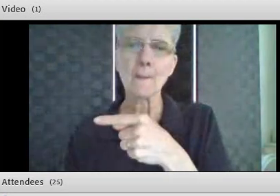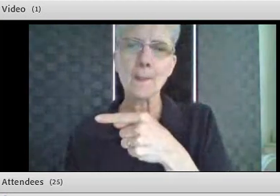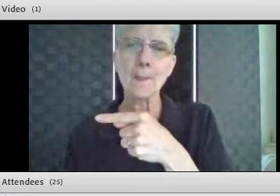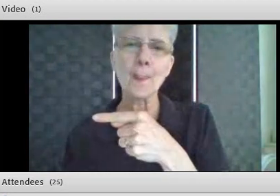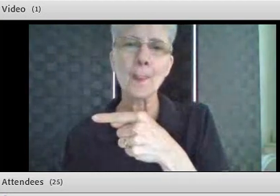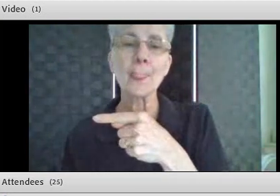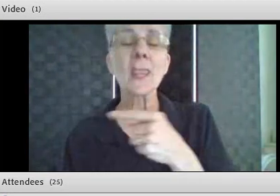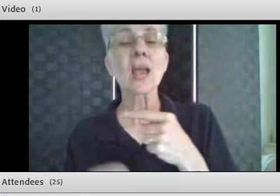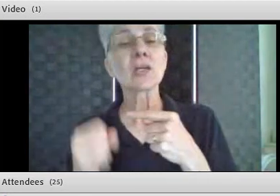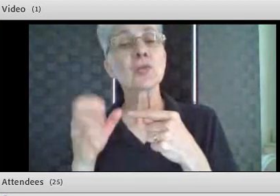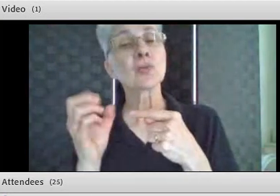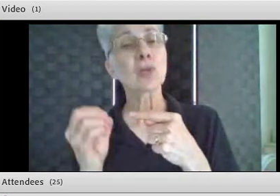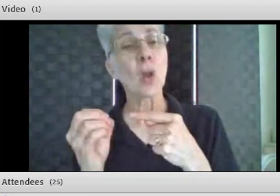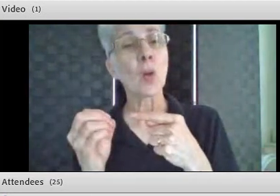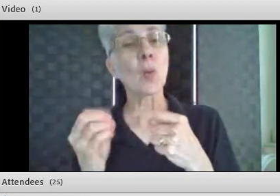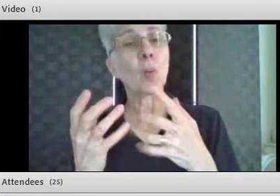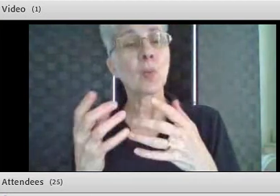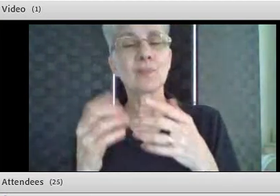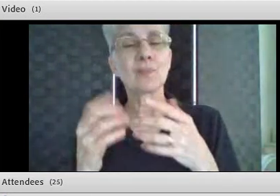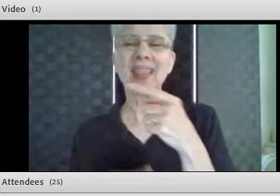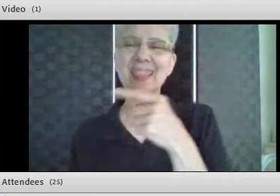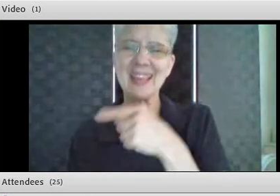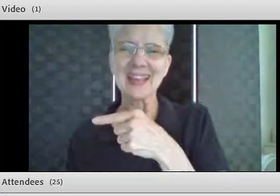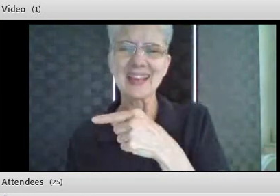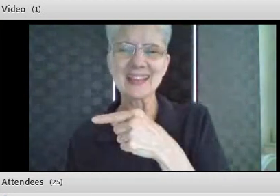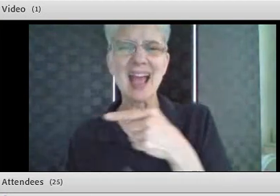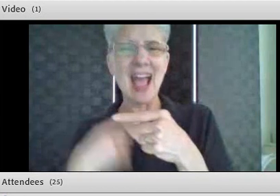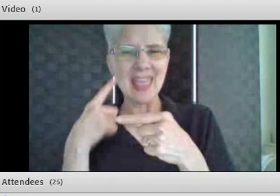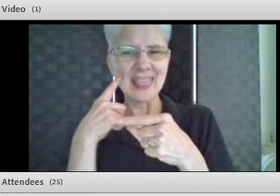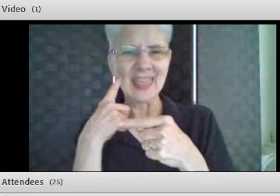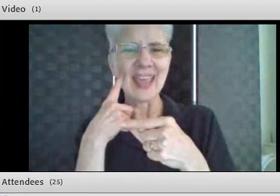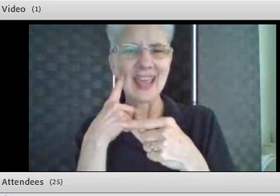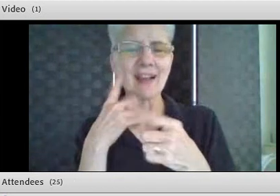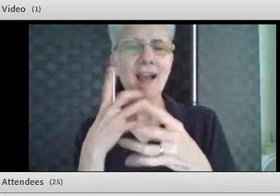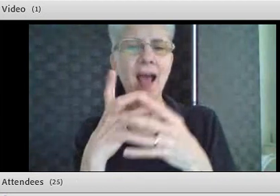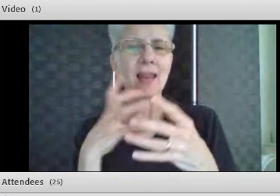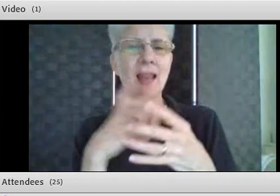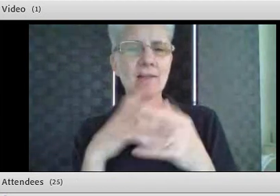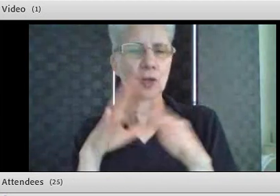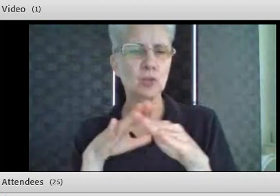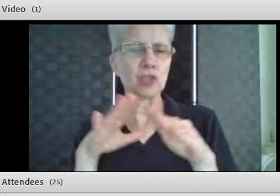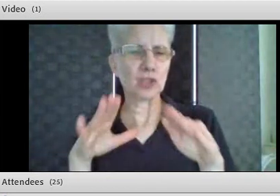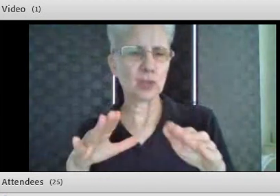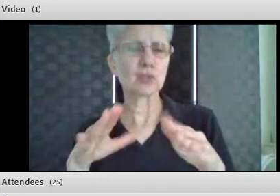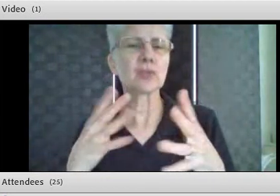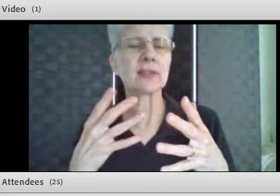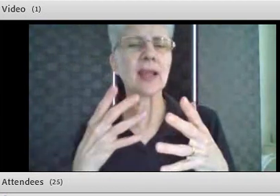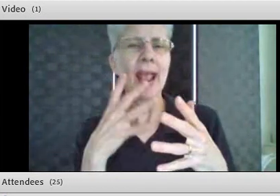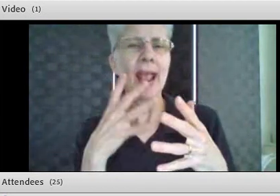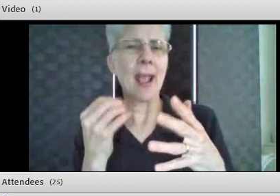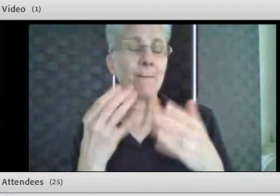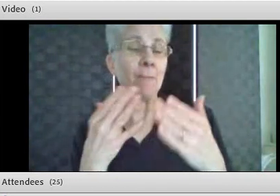Put an hour in playing with it, exploring with it, and play alongside with the kids. Create opportunities for them.